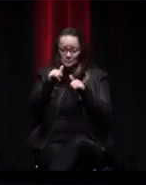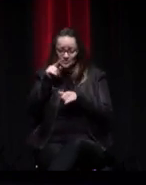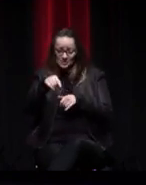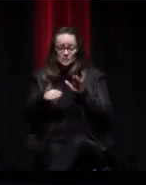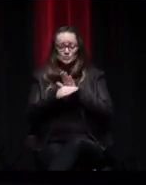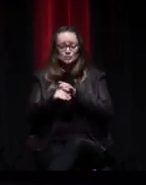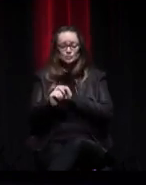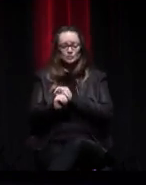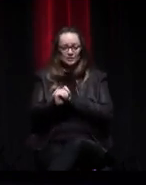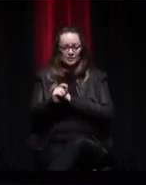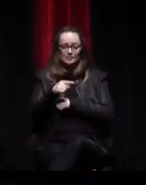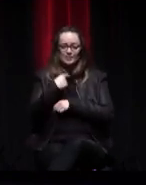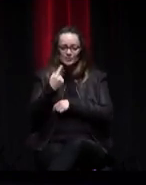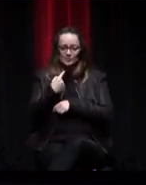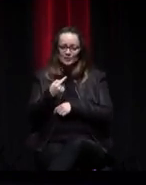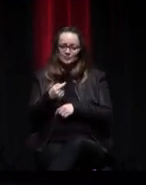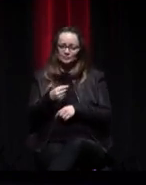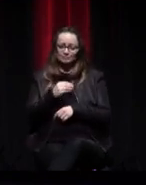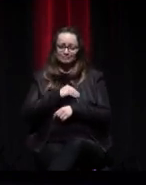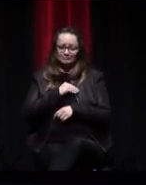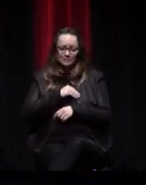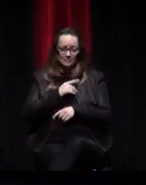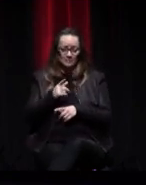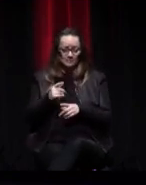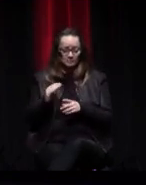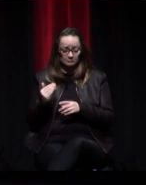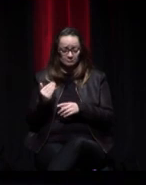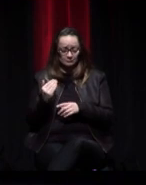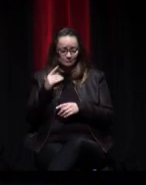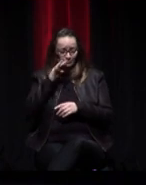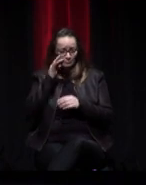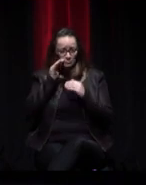for us to lose sight of the horizon,